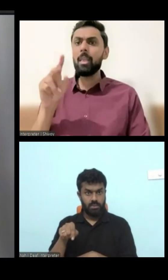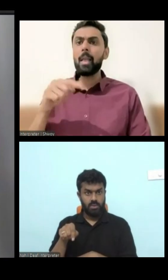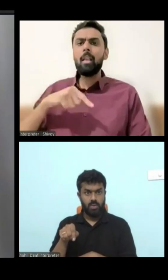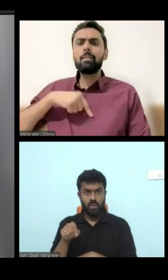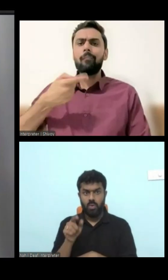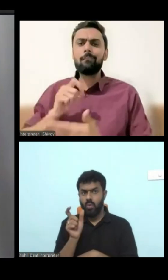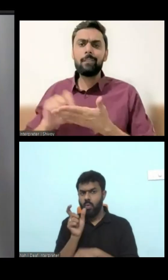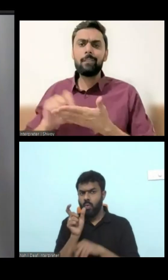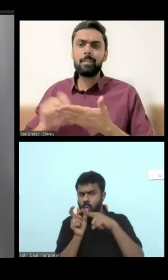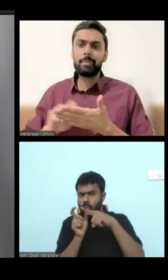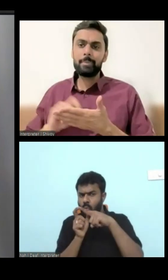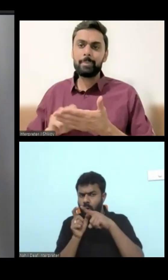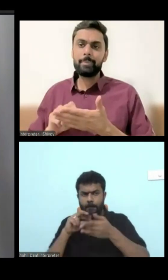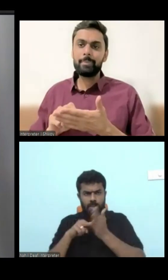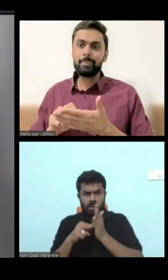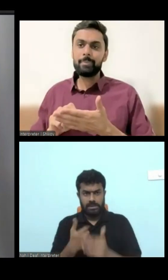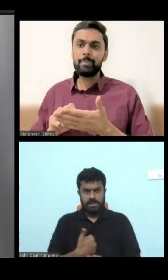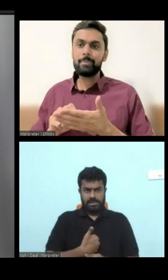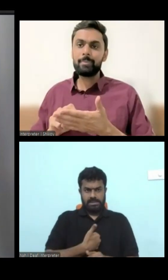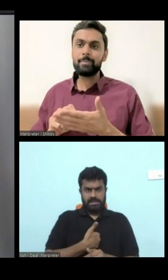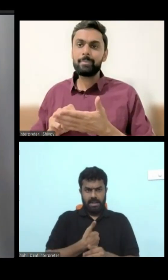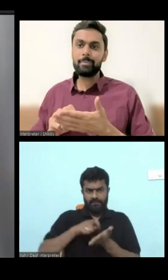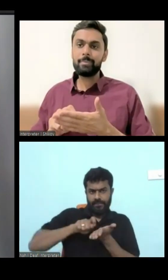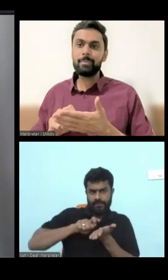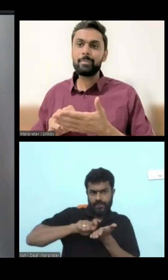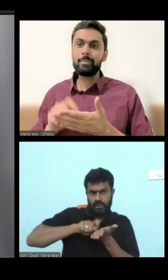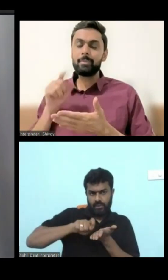initially for regional languages, but now being expanded to multiple languages.